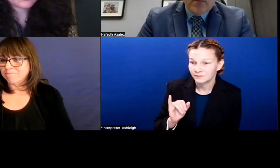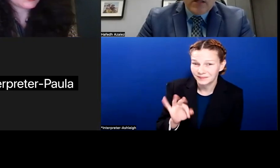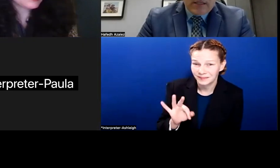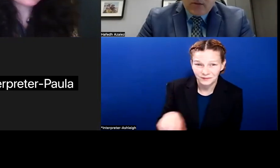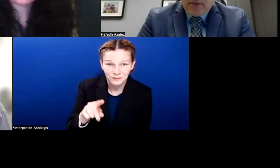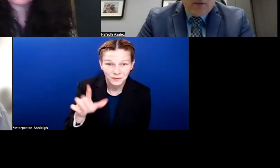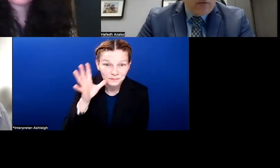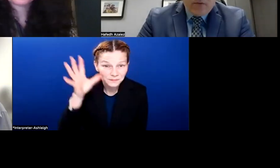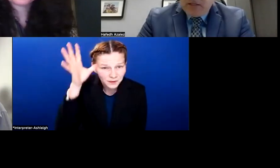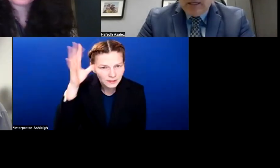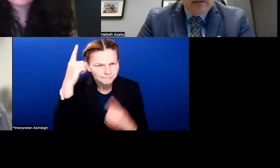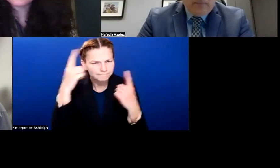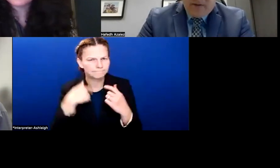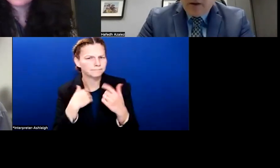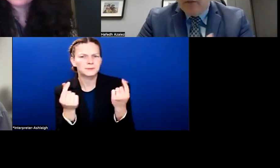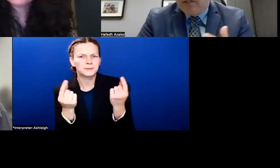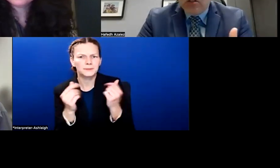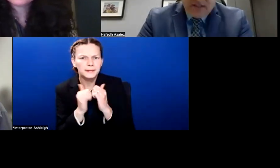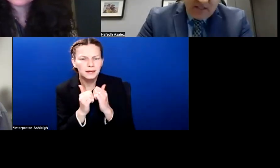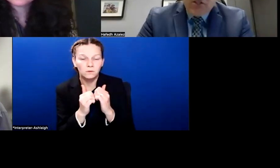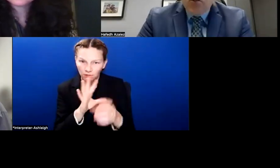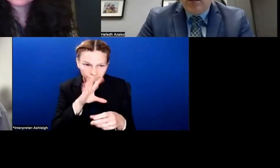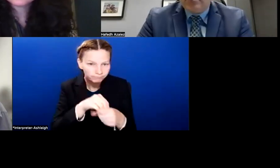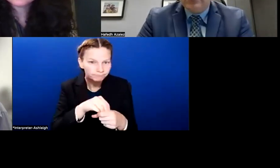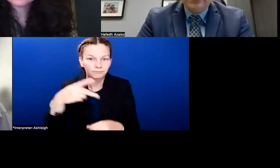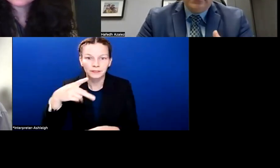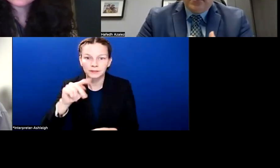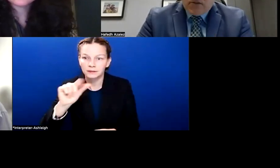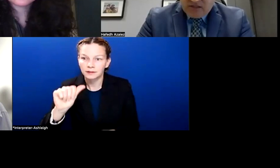again, to get involved with PTA foundation, administrators,